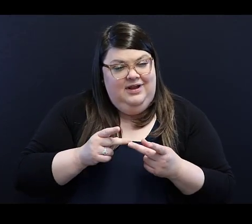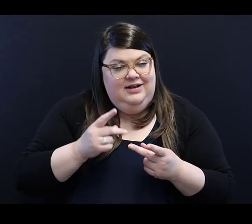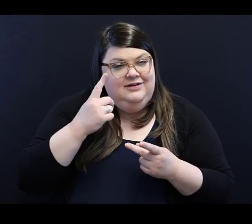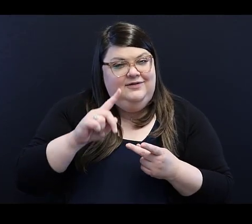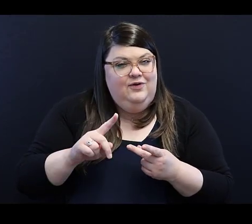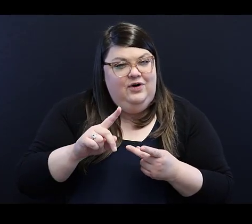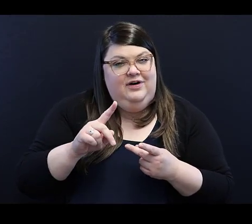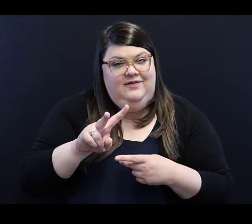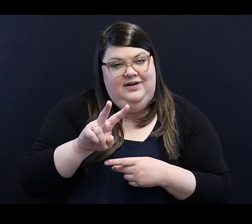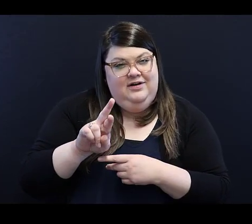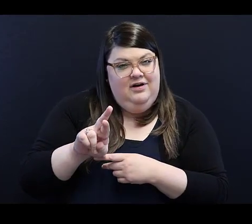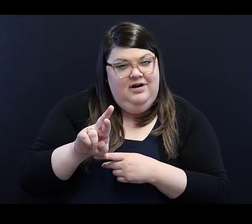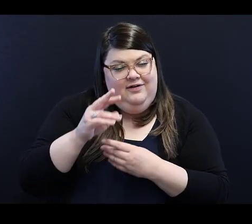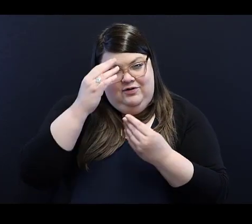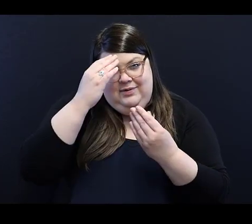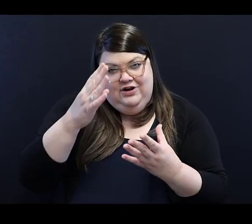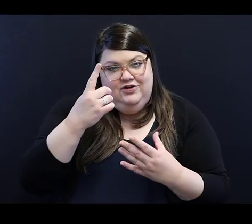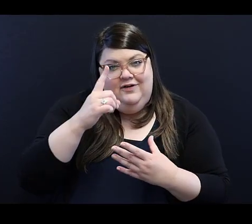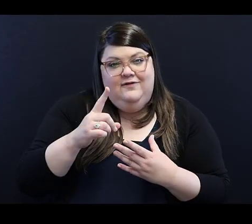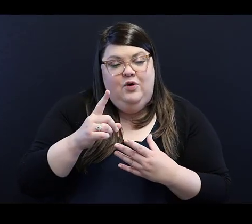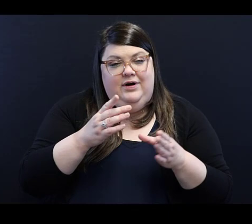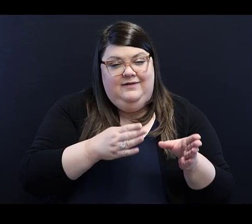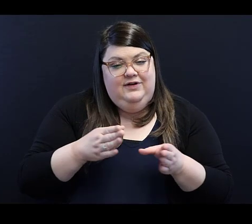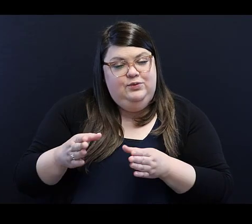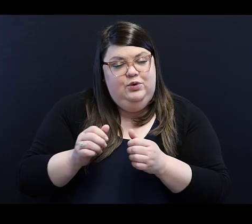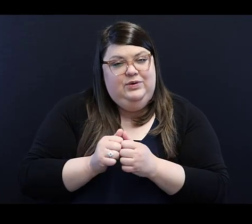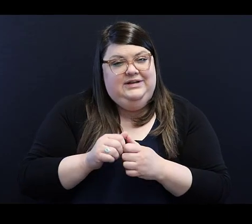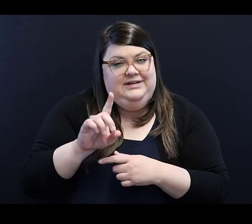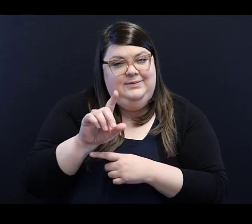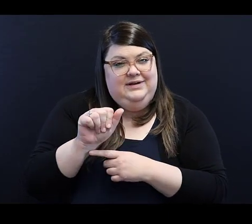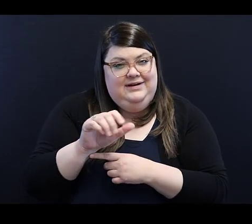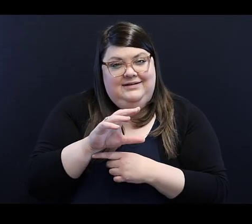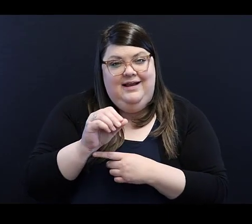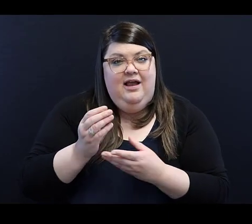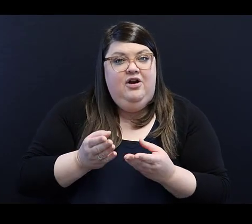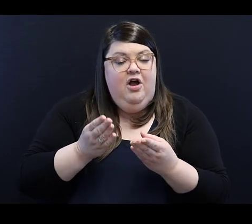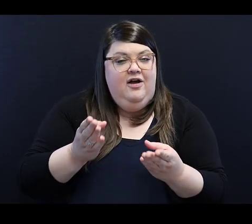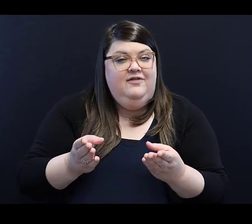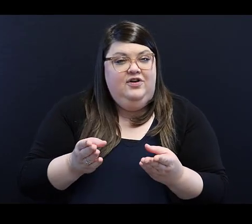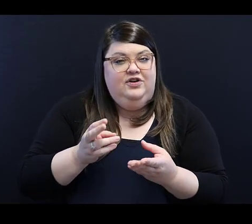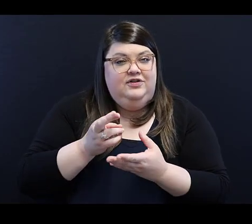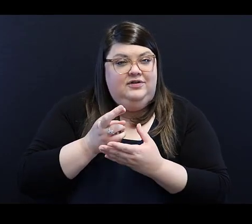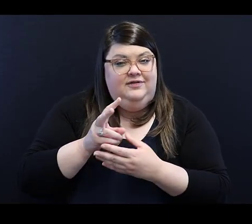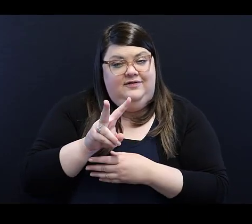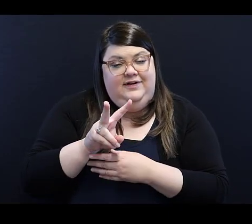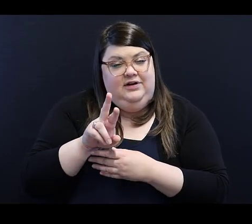information for individuals with disabilities and offers the vocational rehabilitation and